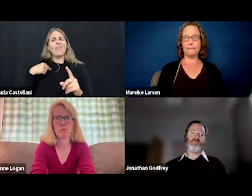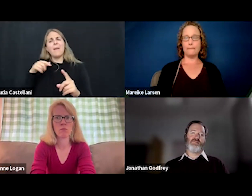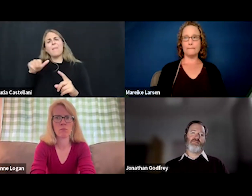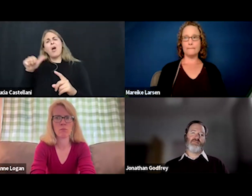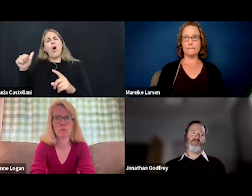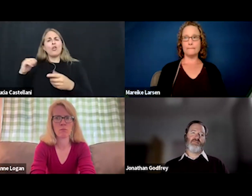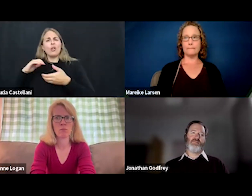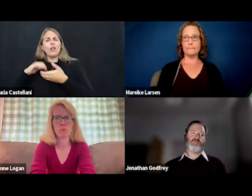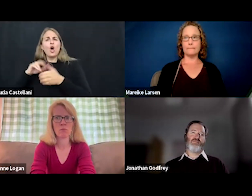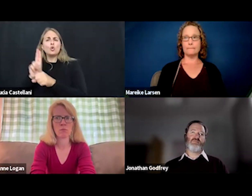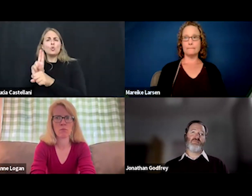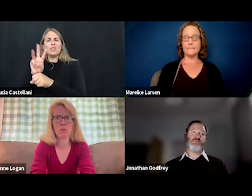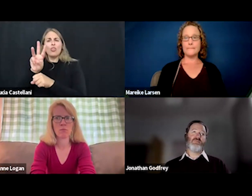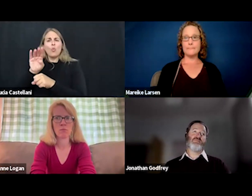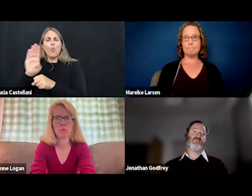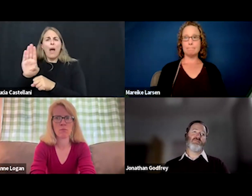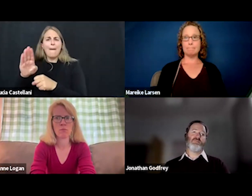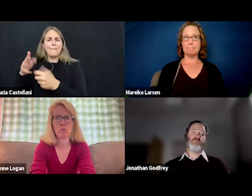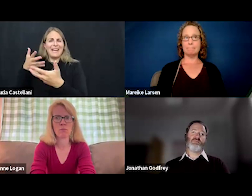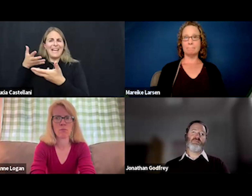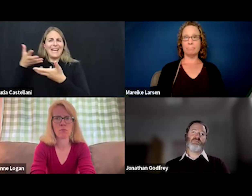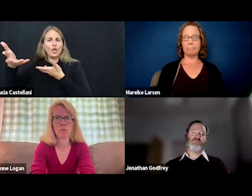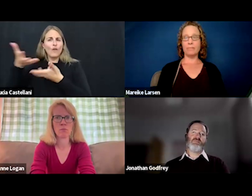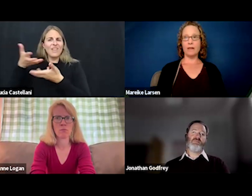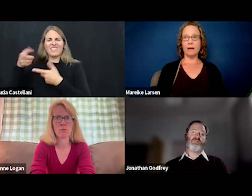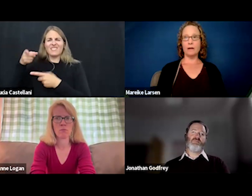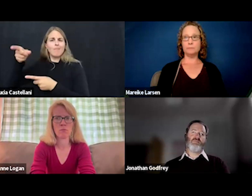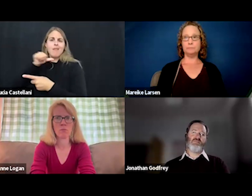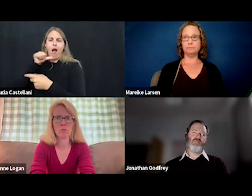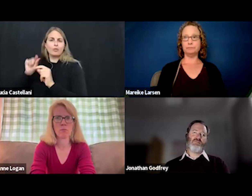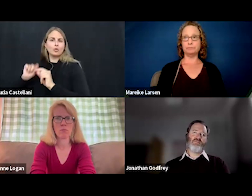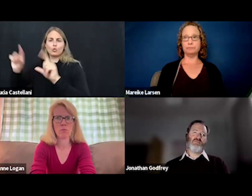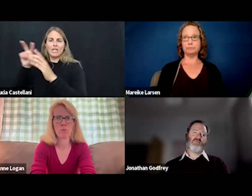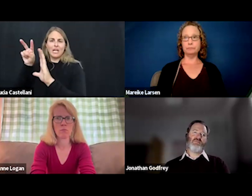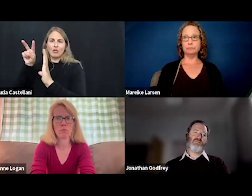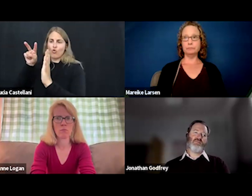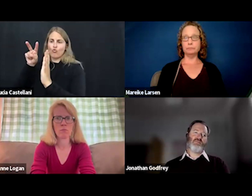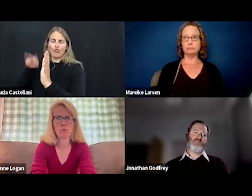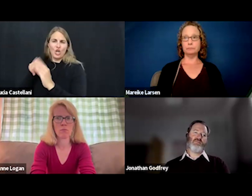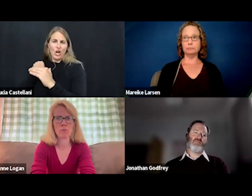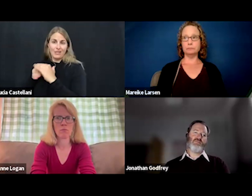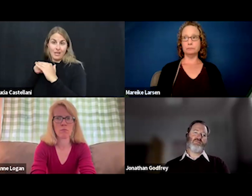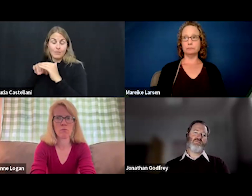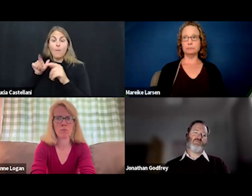interface is not screen reader accessible. But when one of us is using Git and when the other people